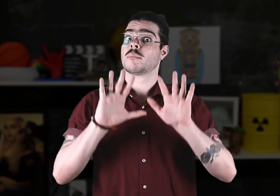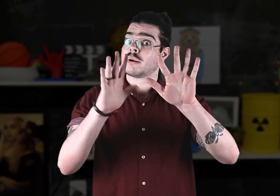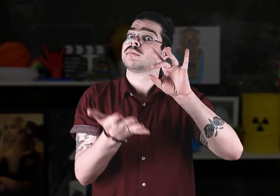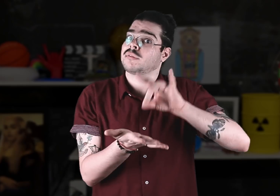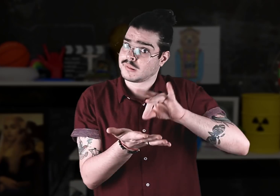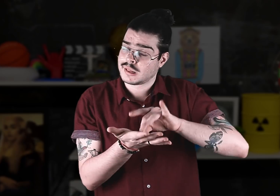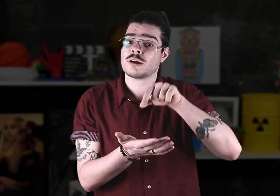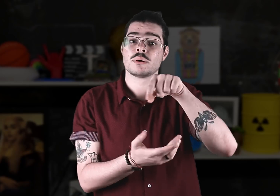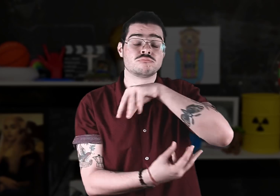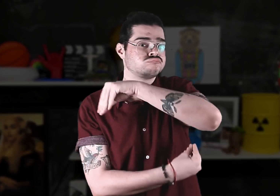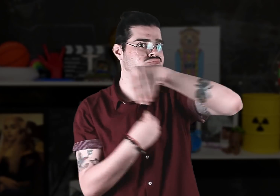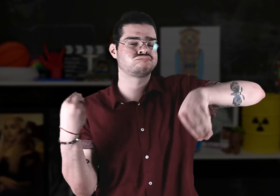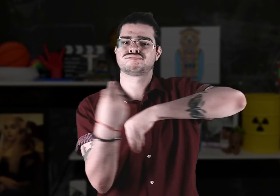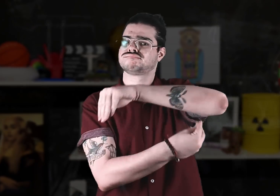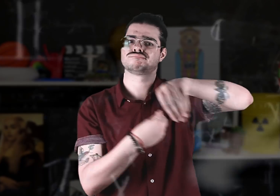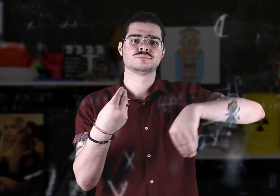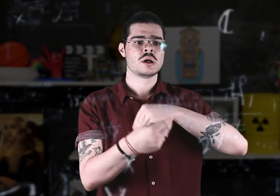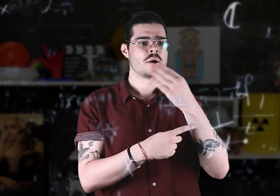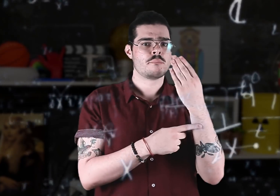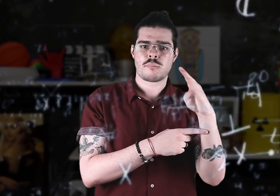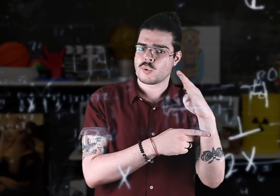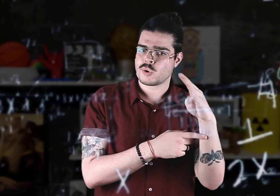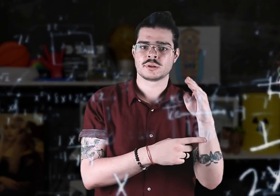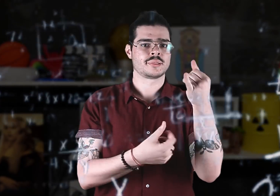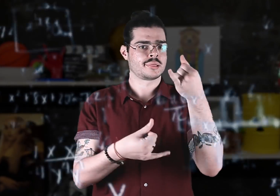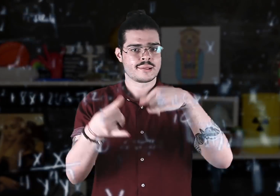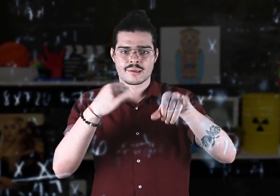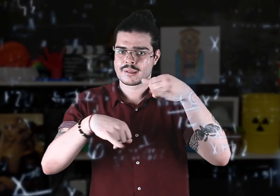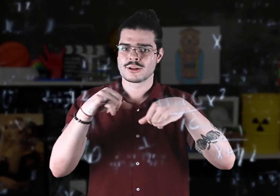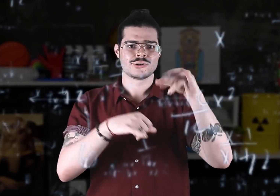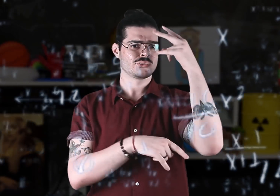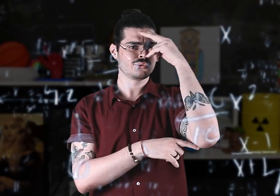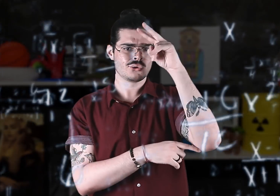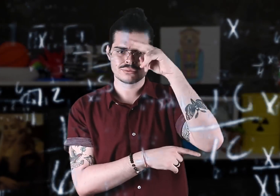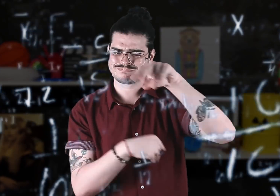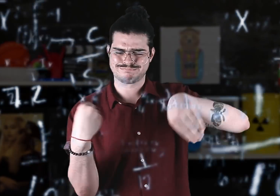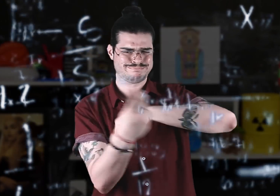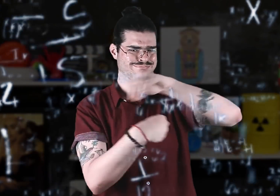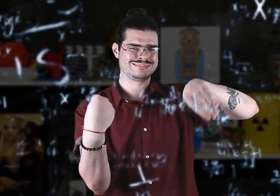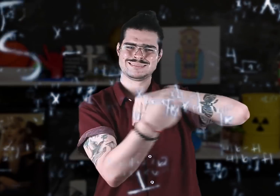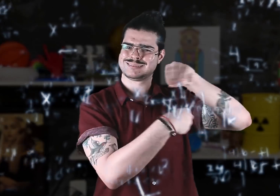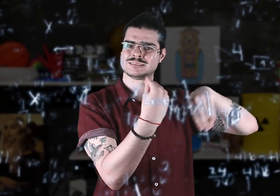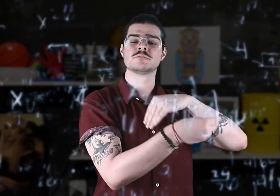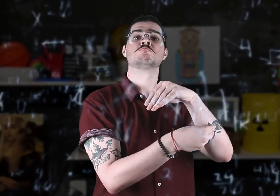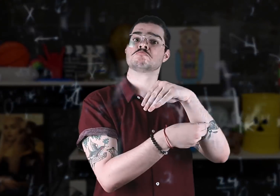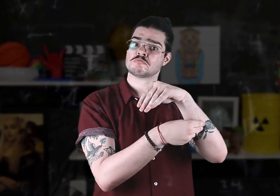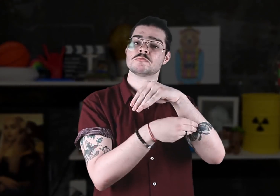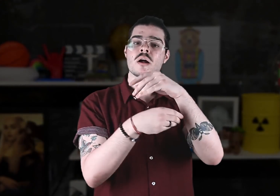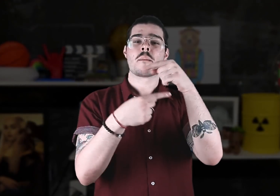In fact, it is the mix between biology, chemistry and history.